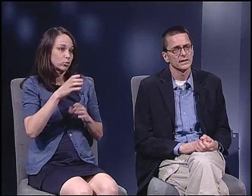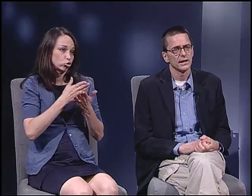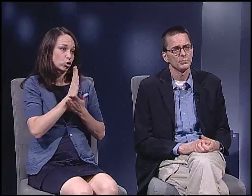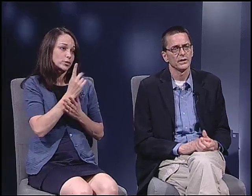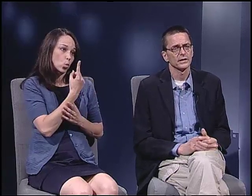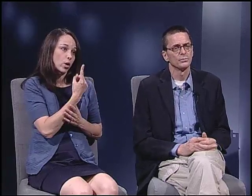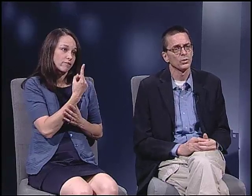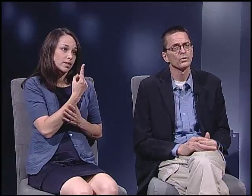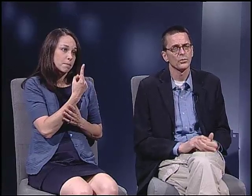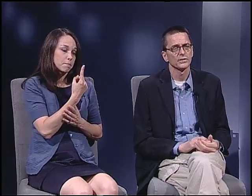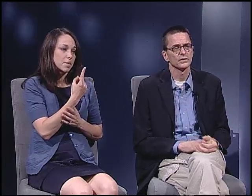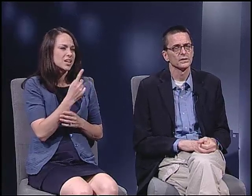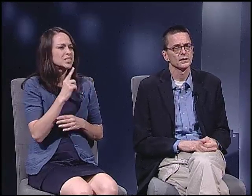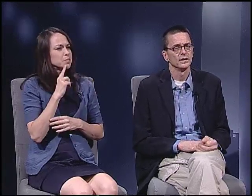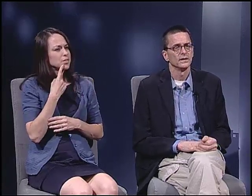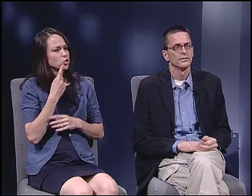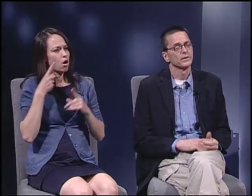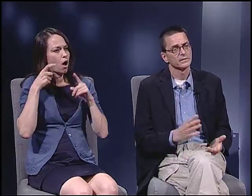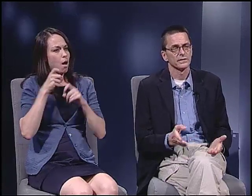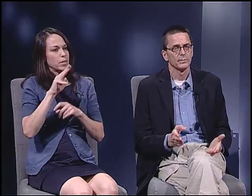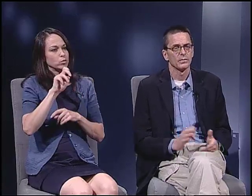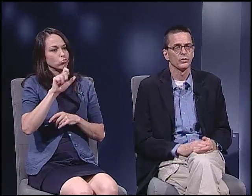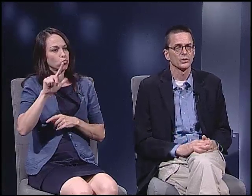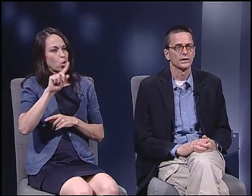and complex moral questions for instance about abortion.